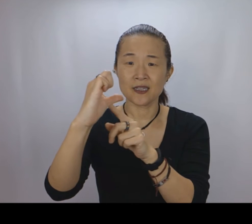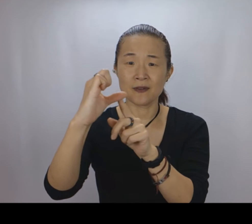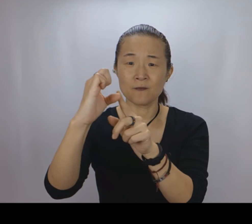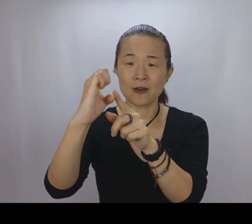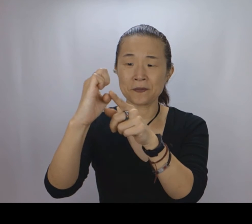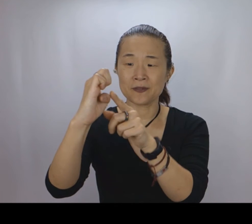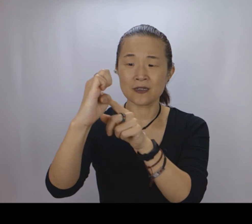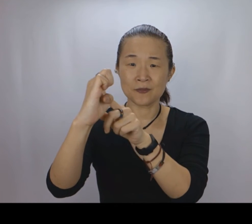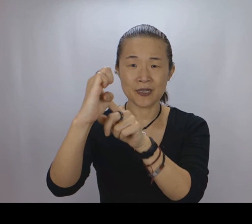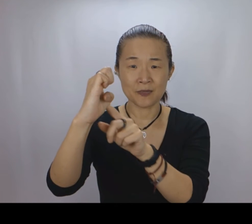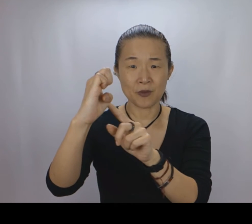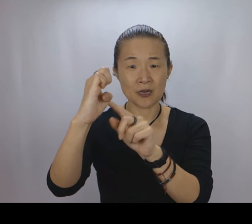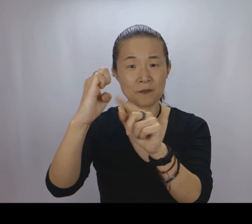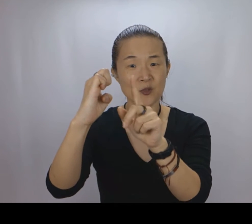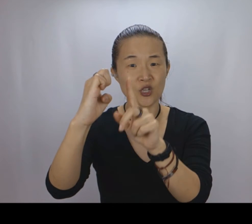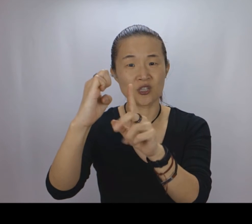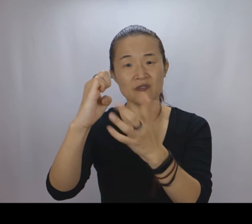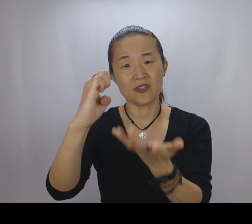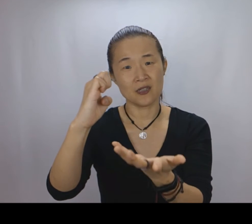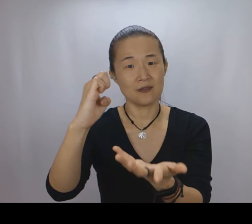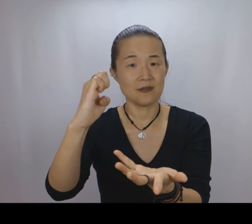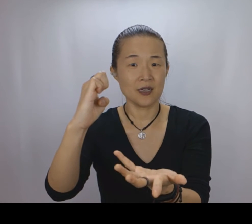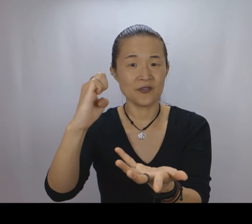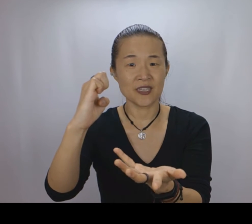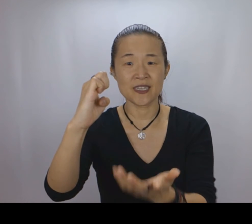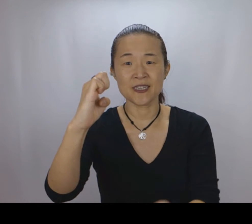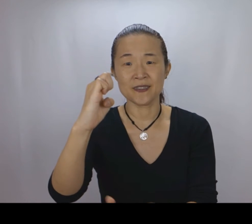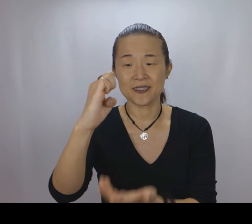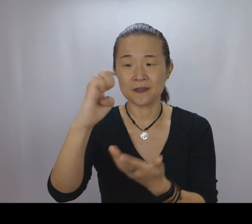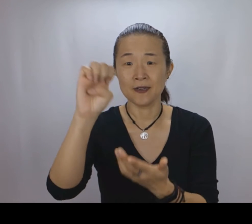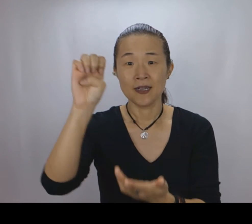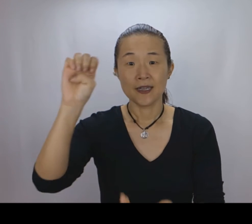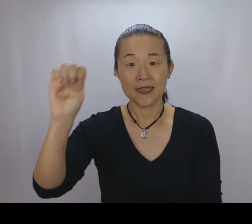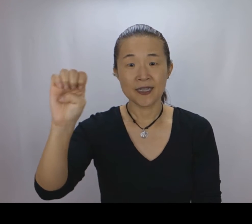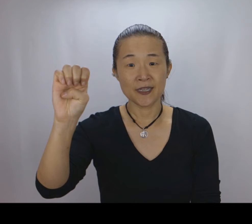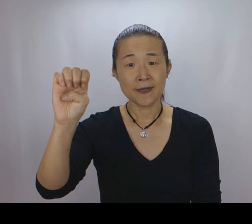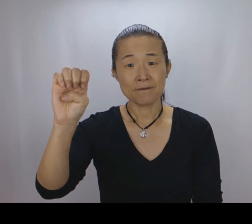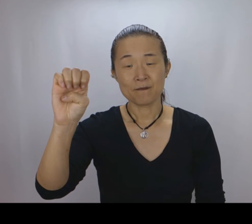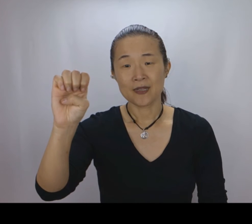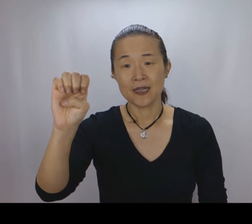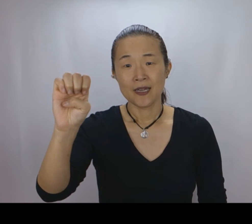and then the thumb wraps around to make the bottom curve of the e, so "E."